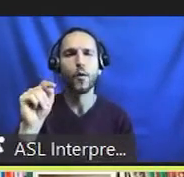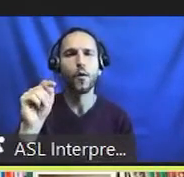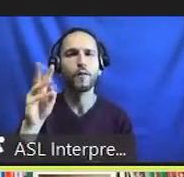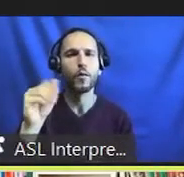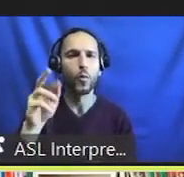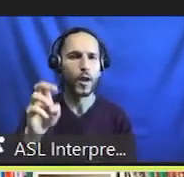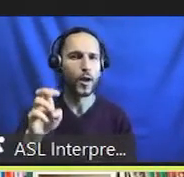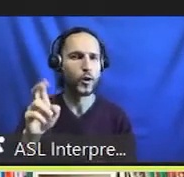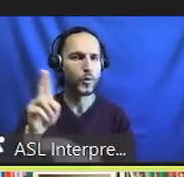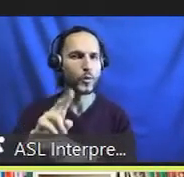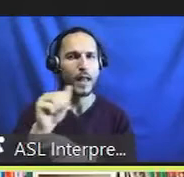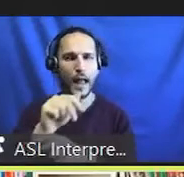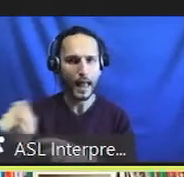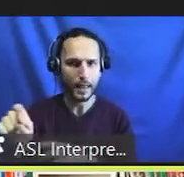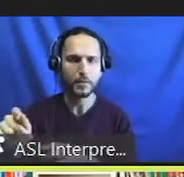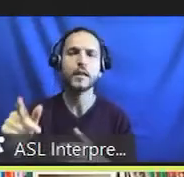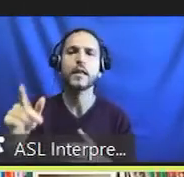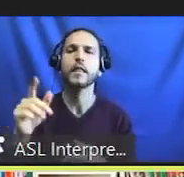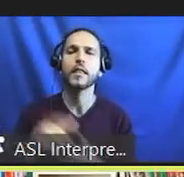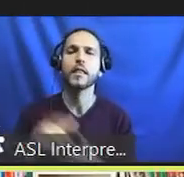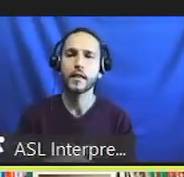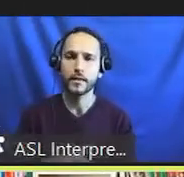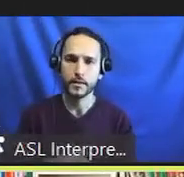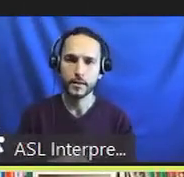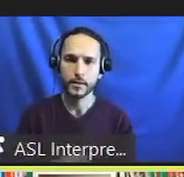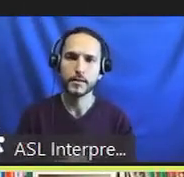So in terms of the end user's experience, Typewell, C-Print,